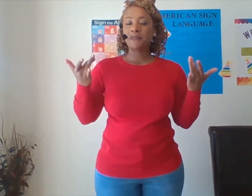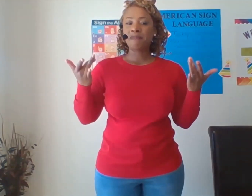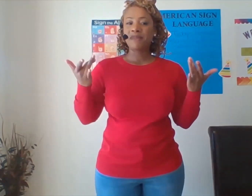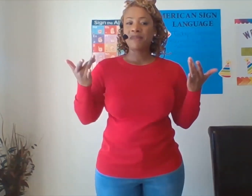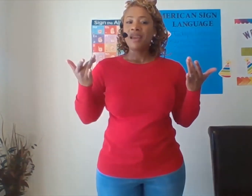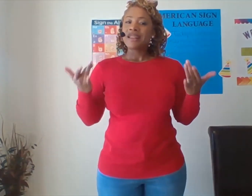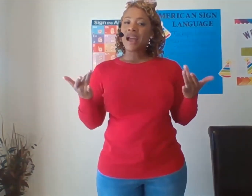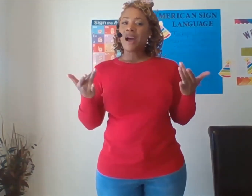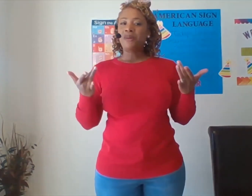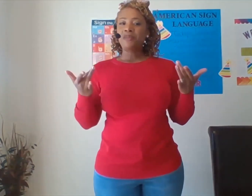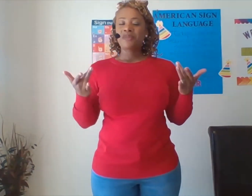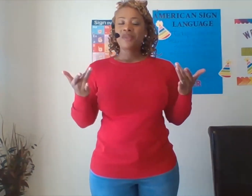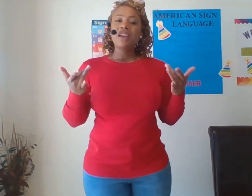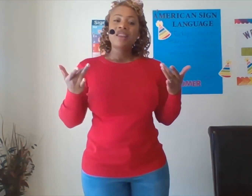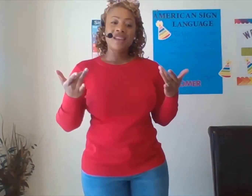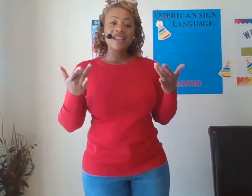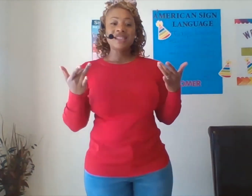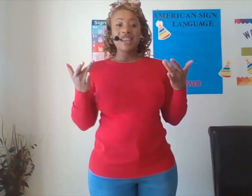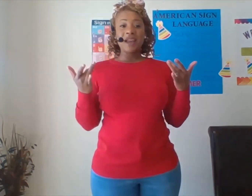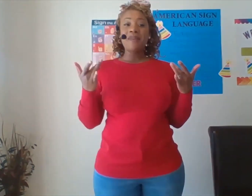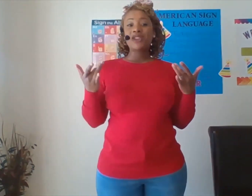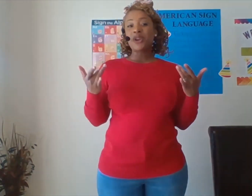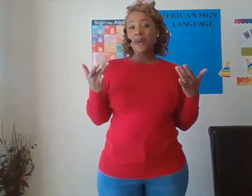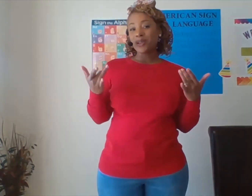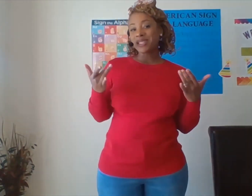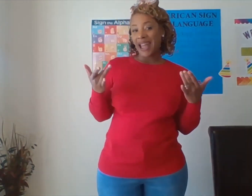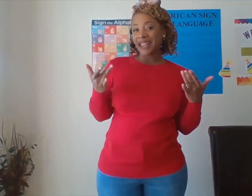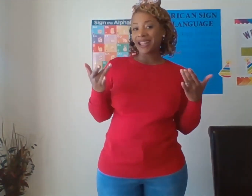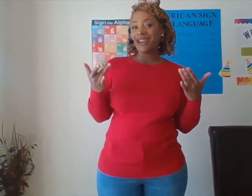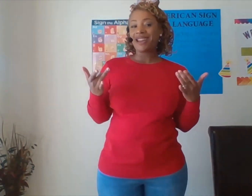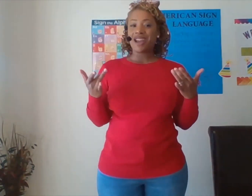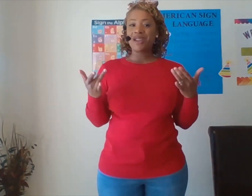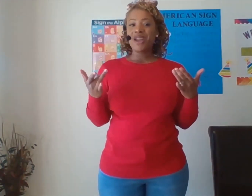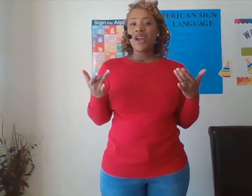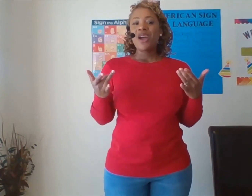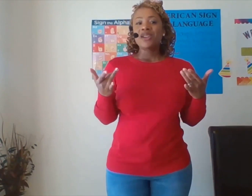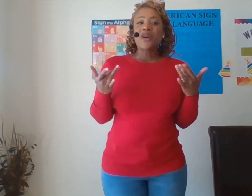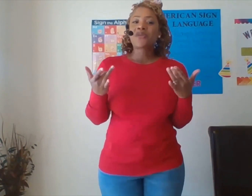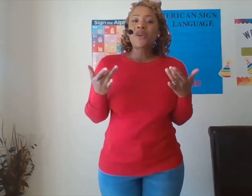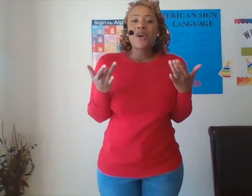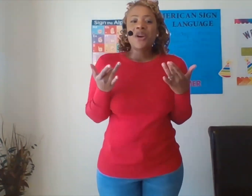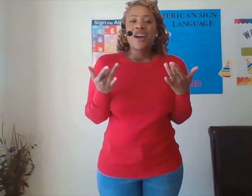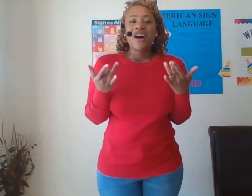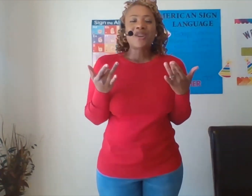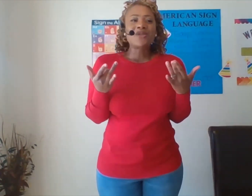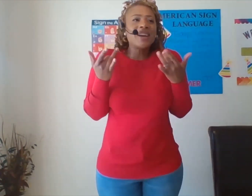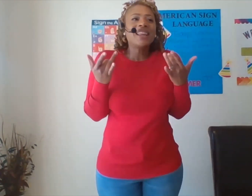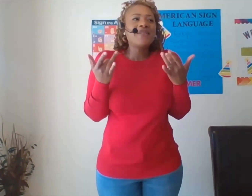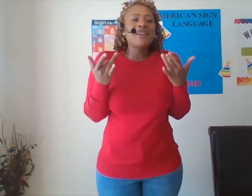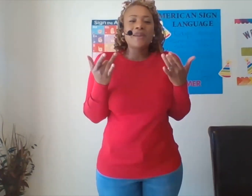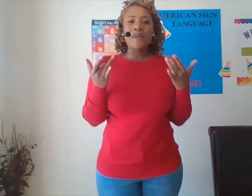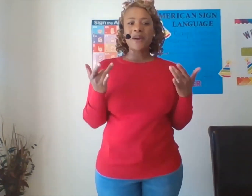now this can match your personality again so if you're a really really perfu